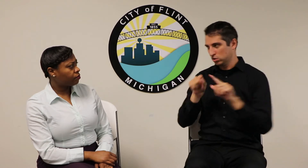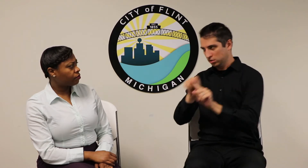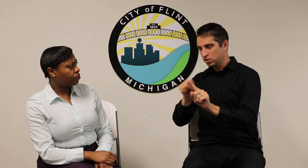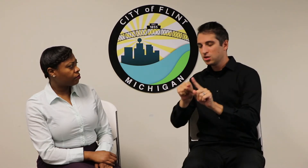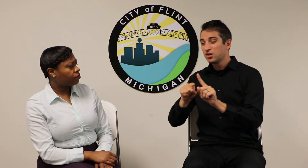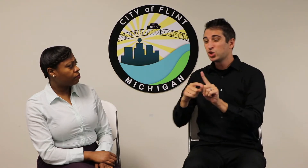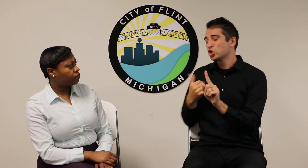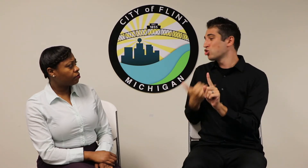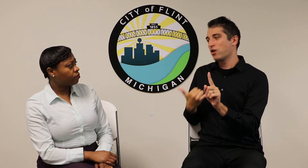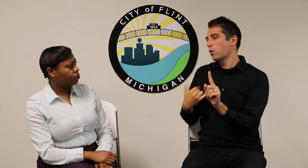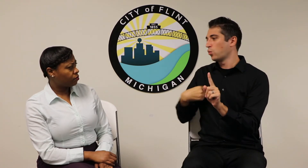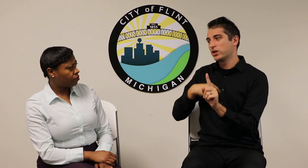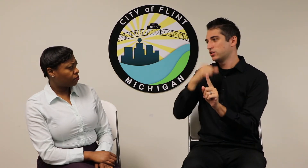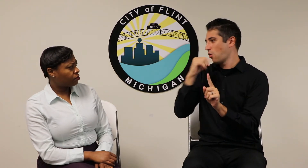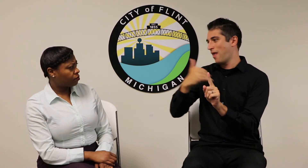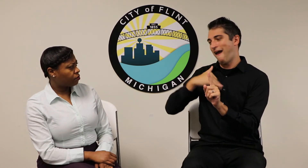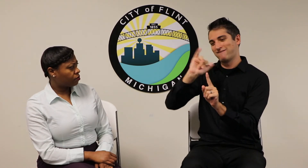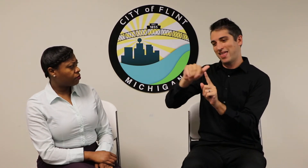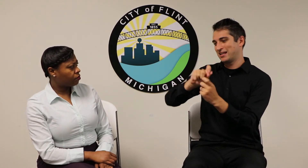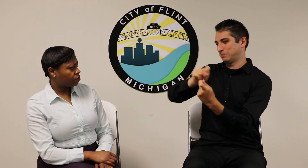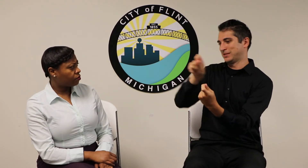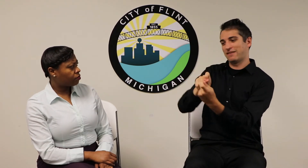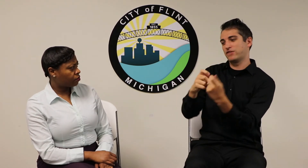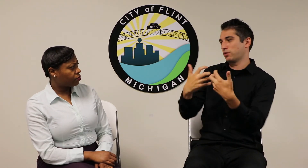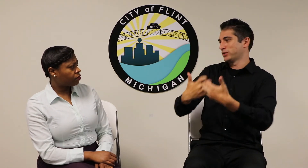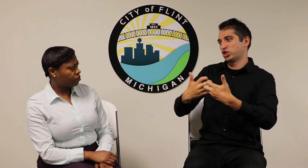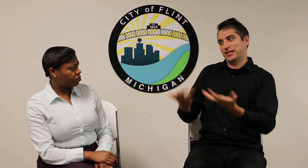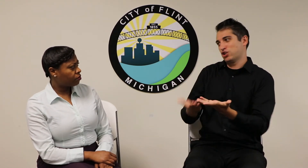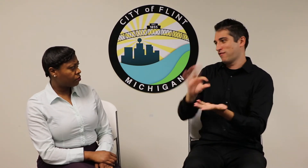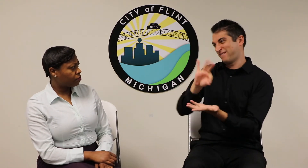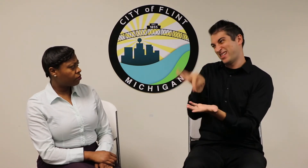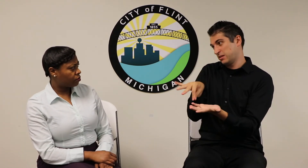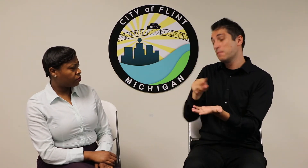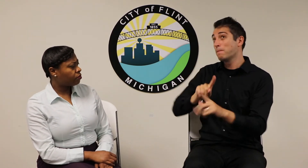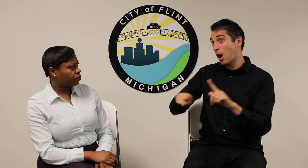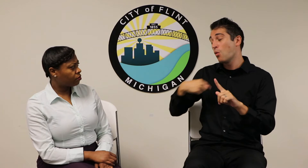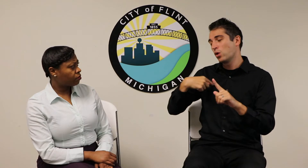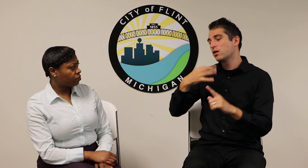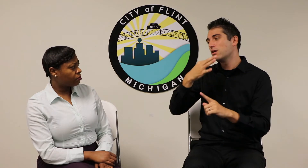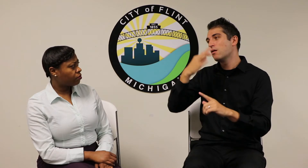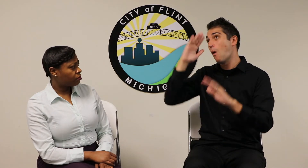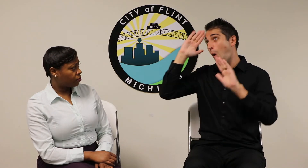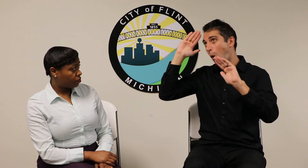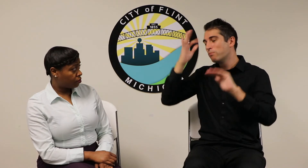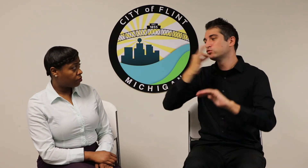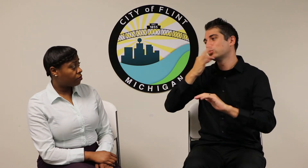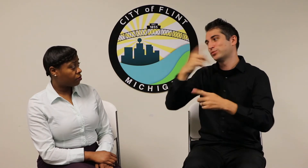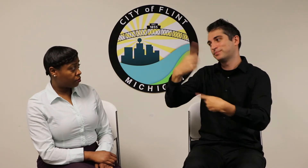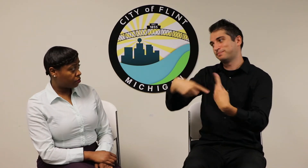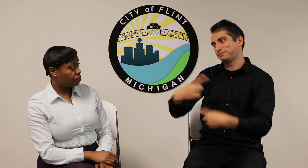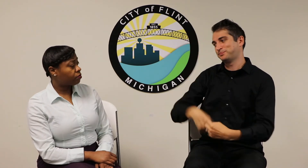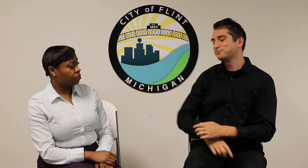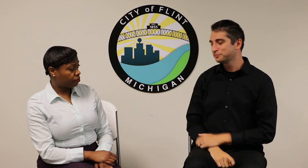normally do and currently we don't have a machine for that in Flint but we're looking into it.